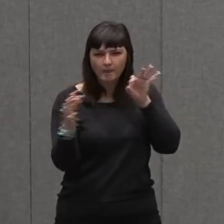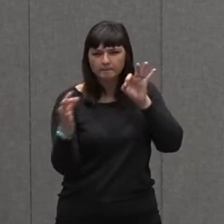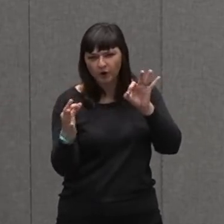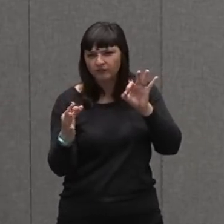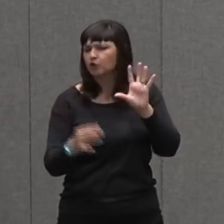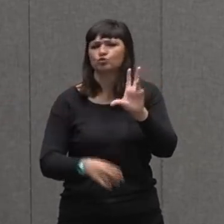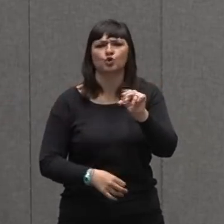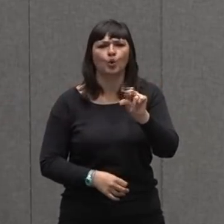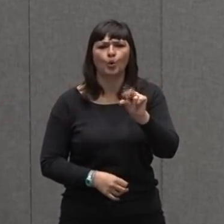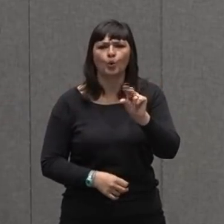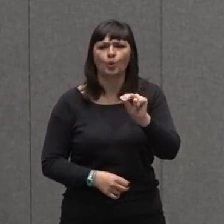A long period